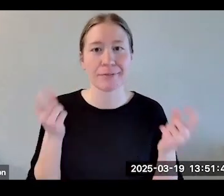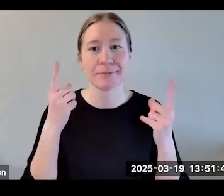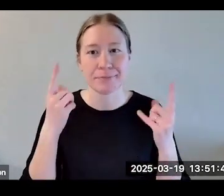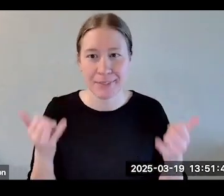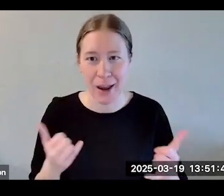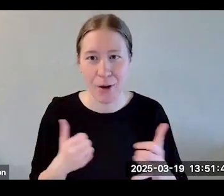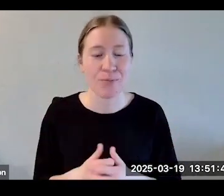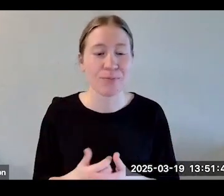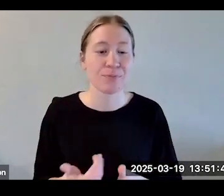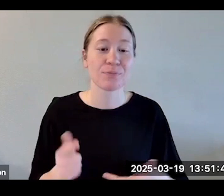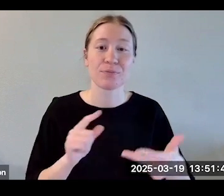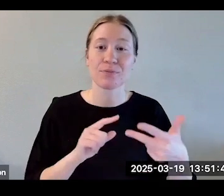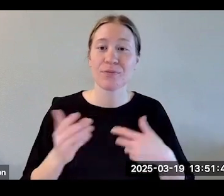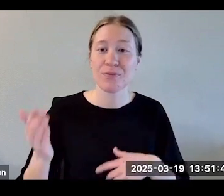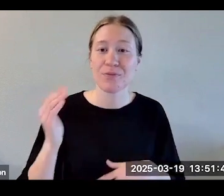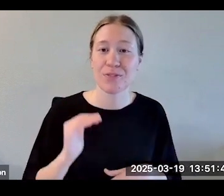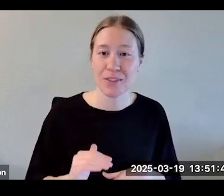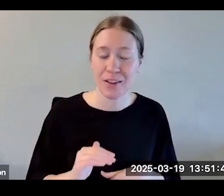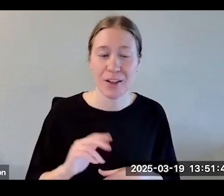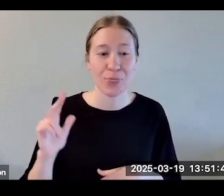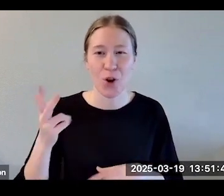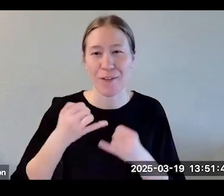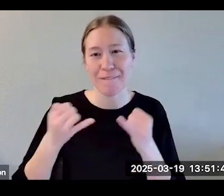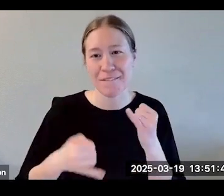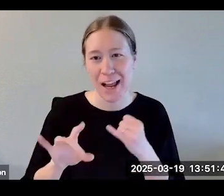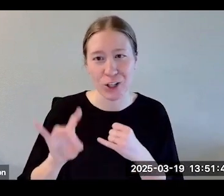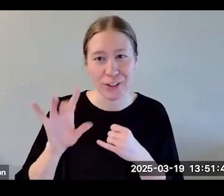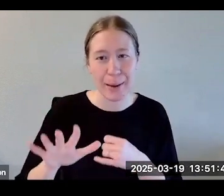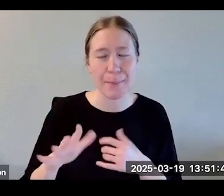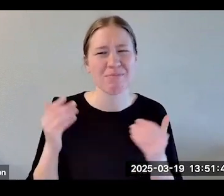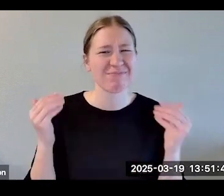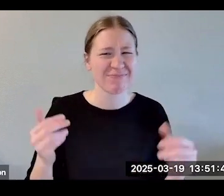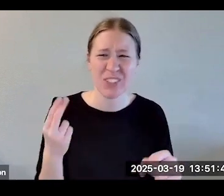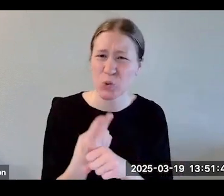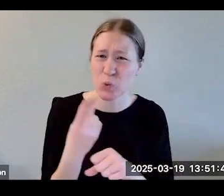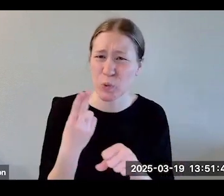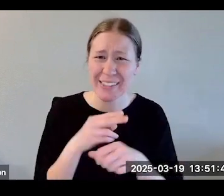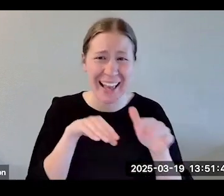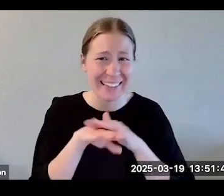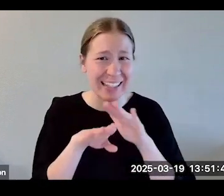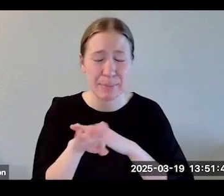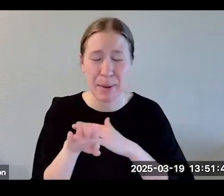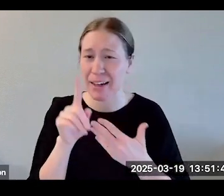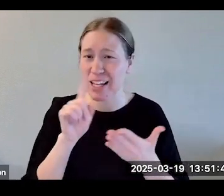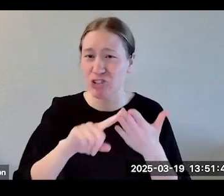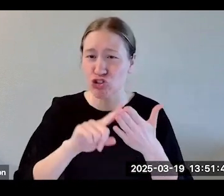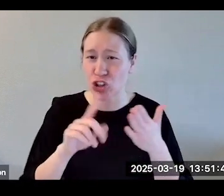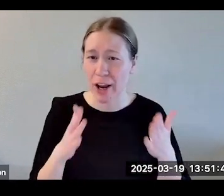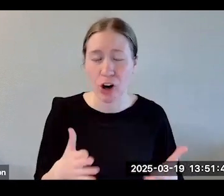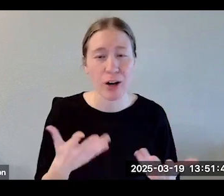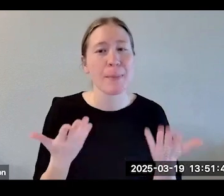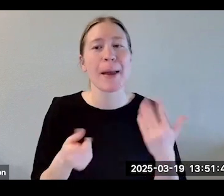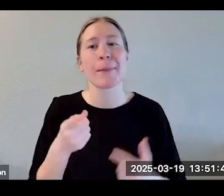is really make use of accessibility checkers. Even if you're an experienced and seasoned accessibility pro,